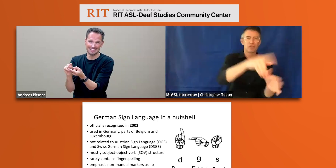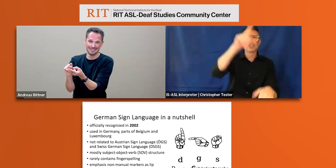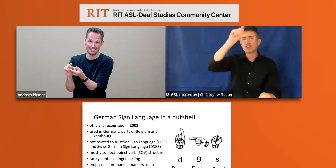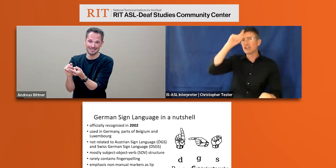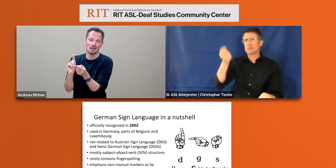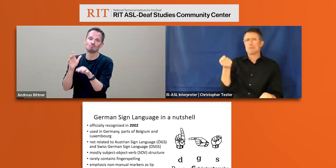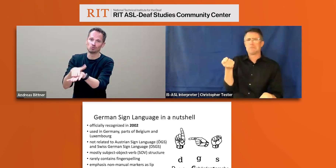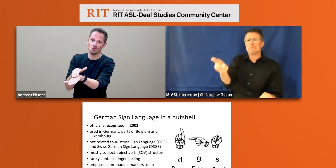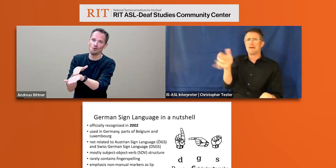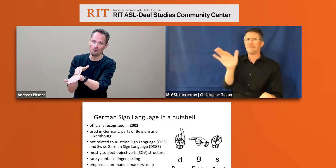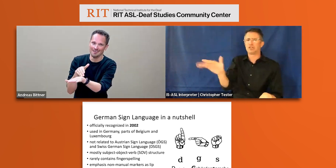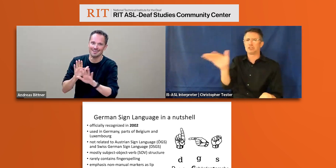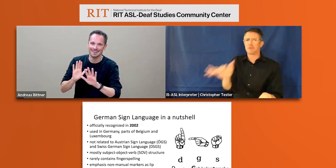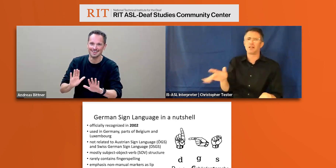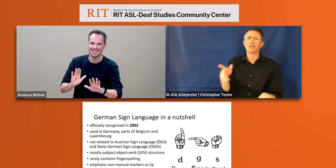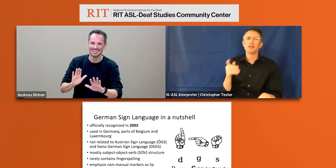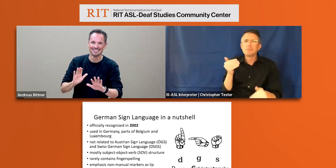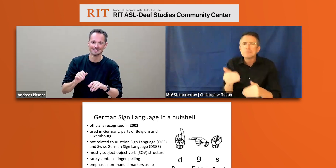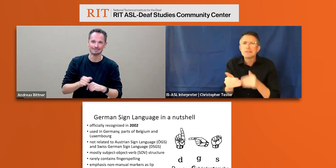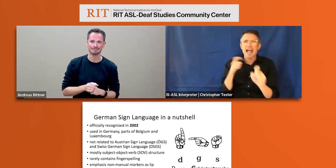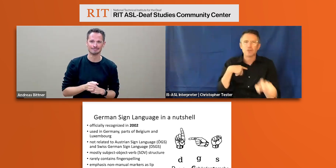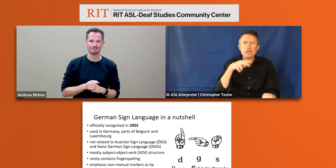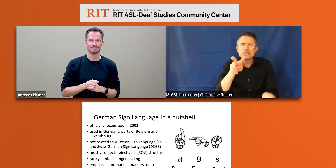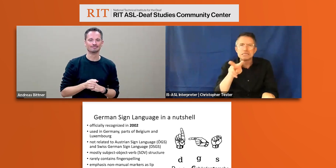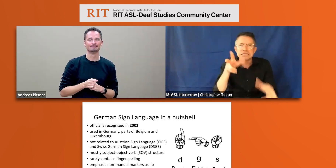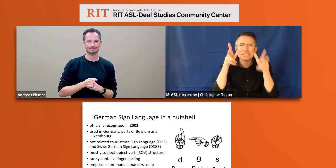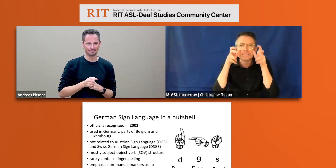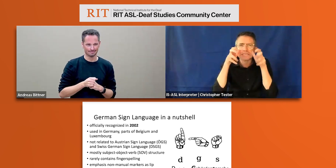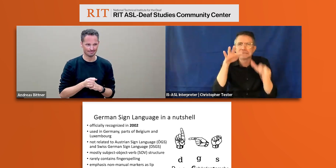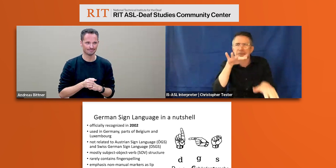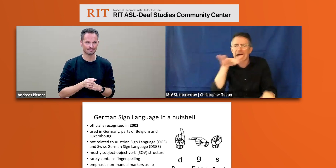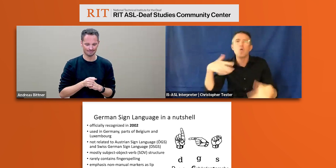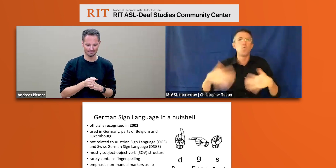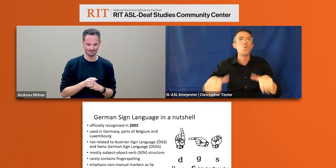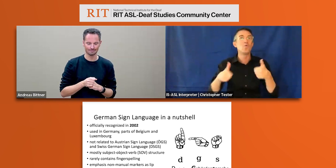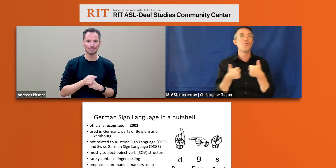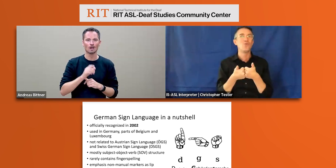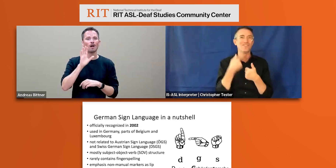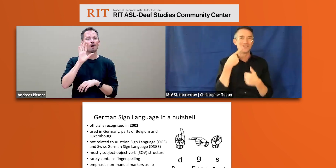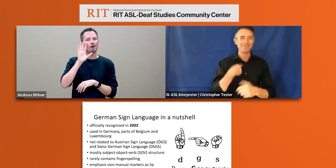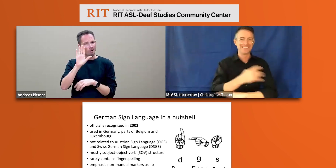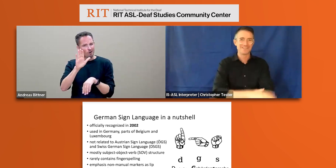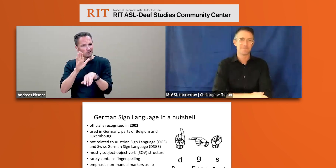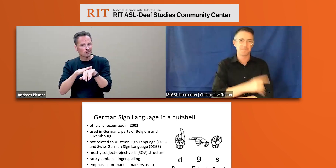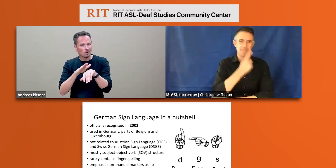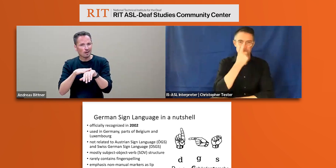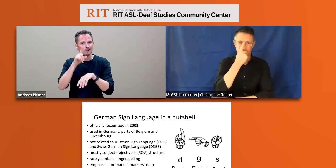I don't-- In German sign language, there's not a lot of fingerspelling.